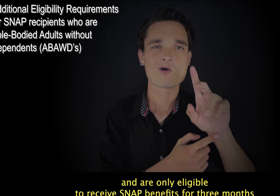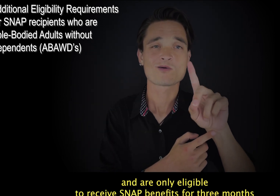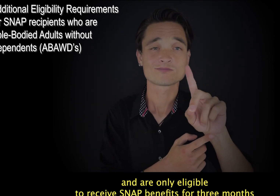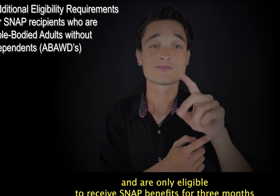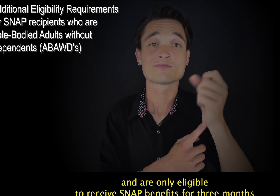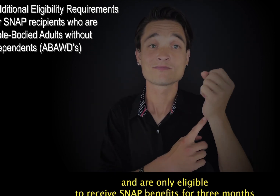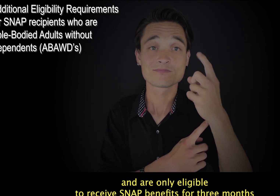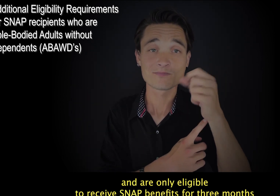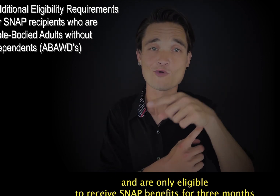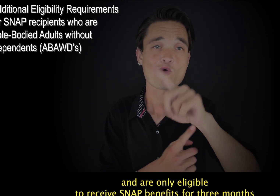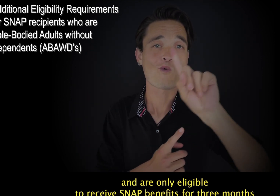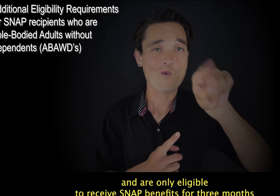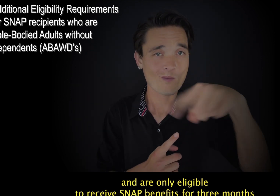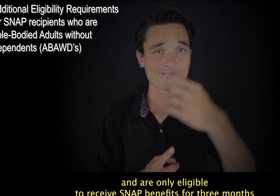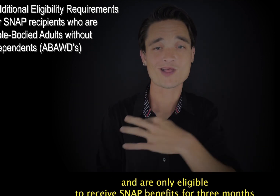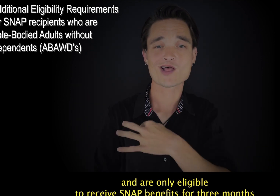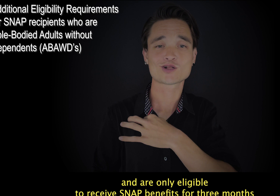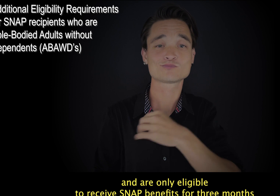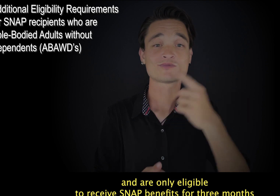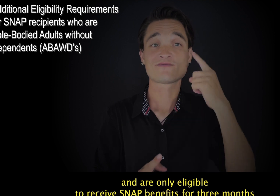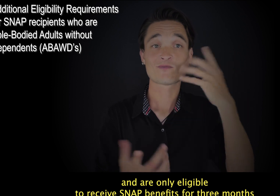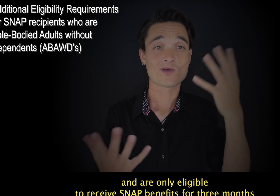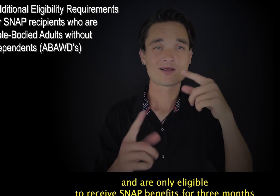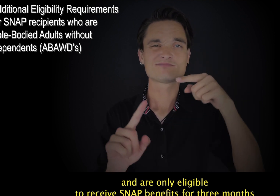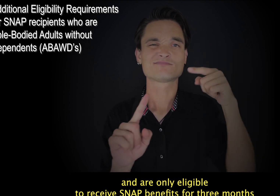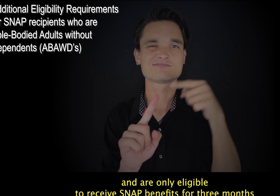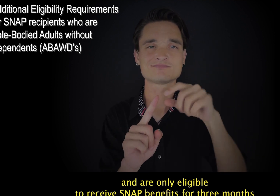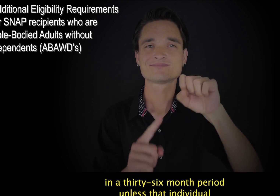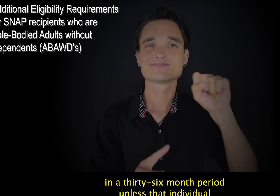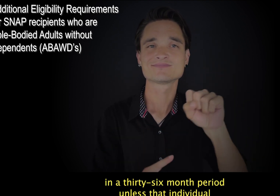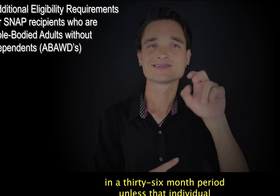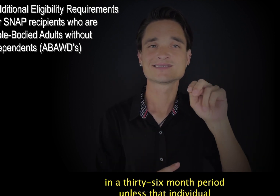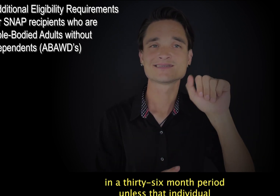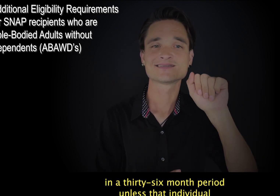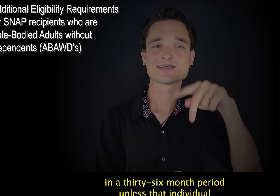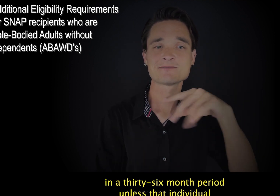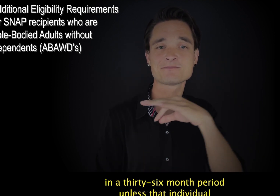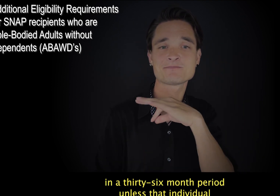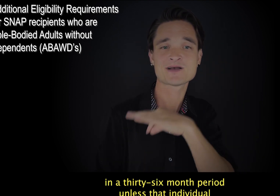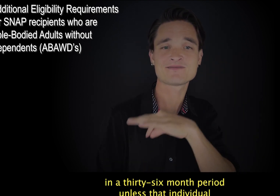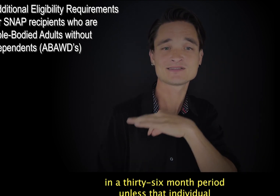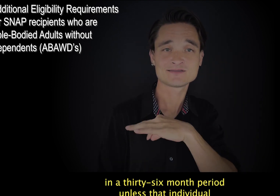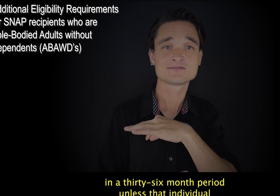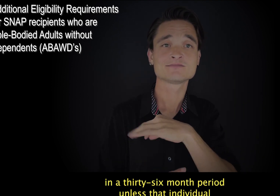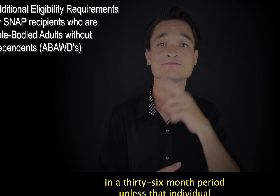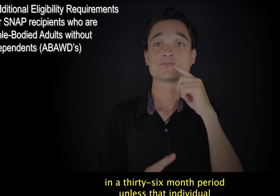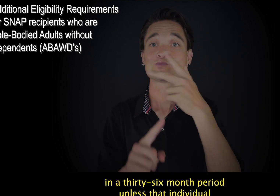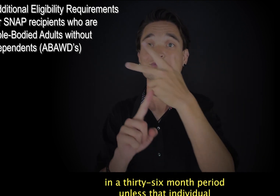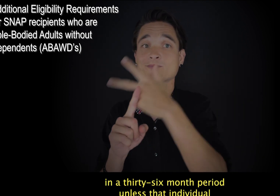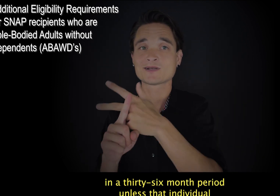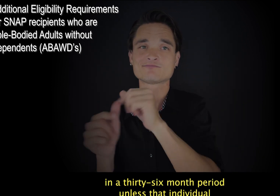and are only eligible to receive SNAP benefits for three months in a thirty-six month period unless that individual